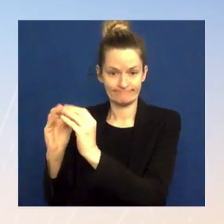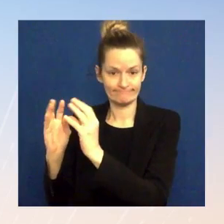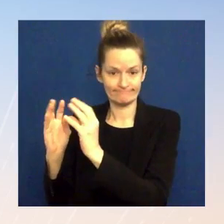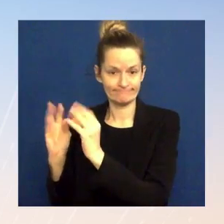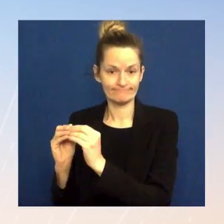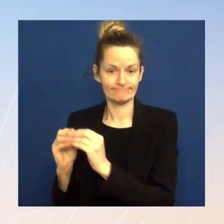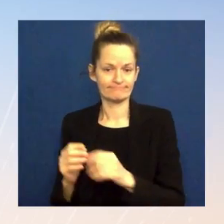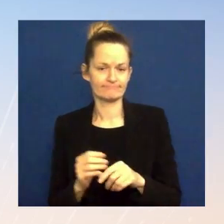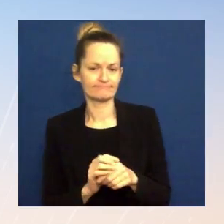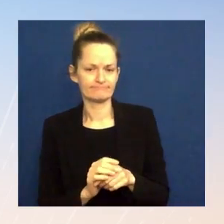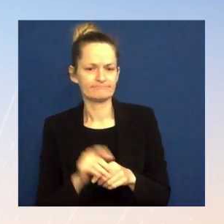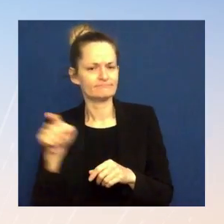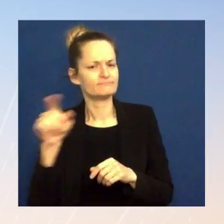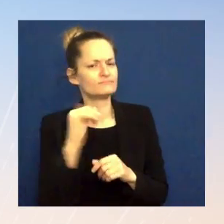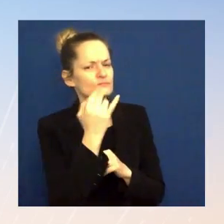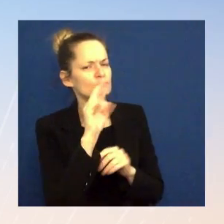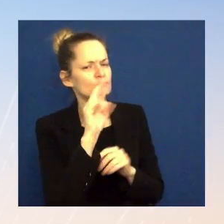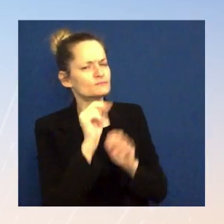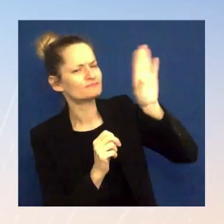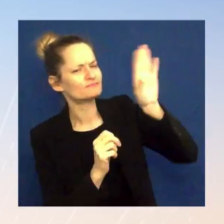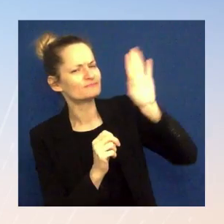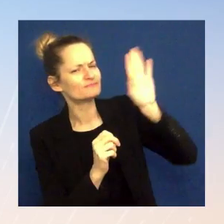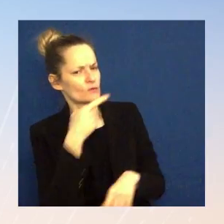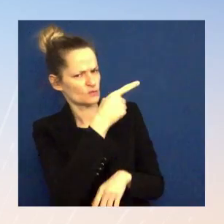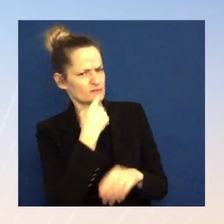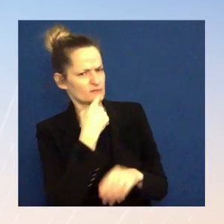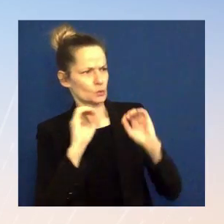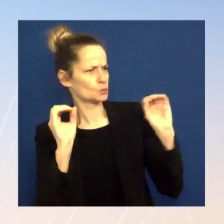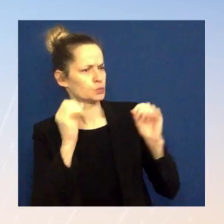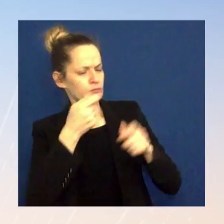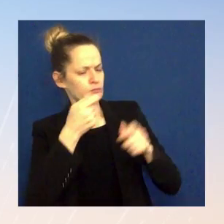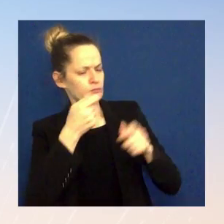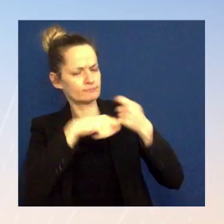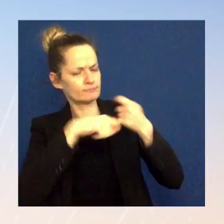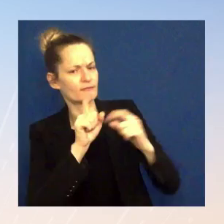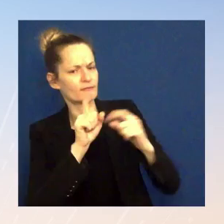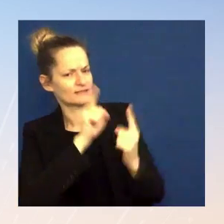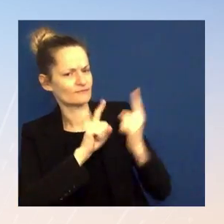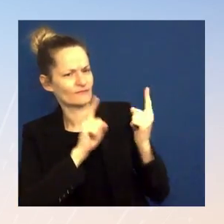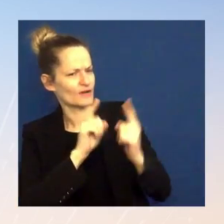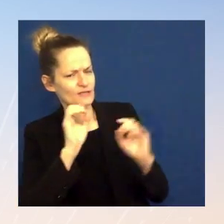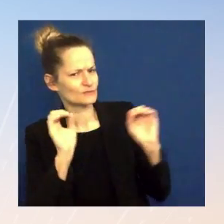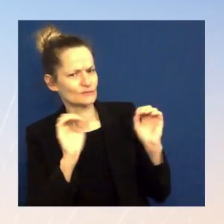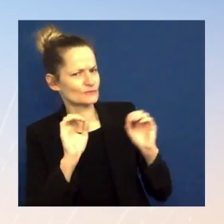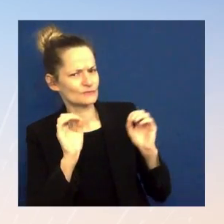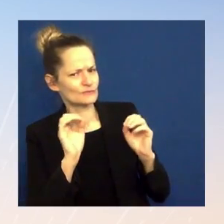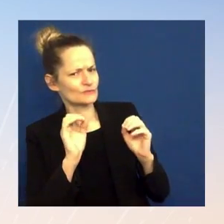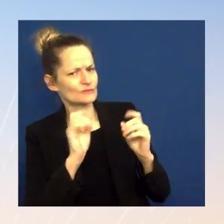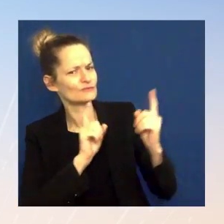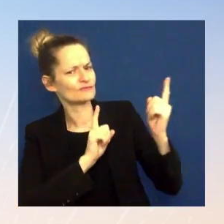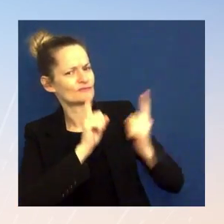for face-to-face dialogue with -- between leaders. And you signaled then that the President -- President Biden and President Xi